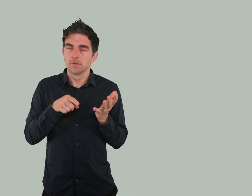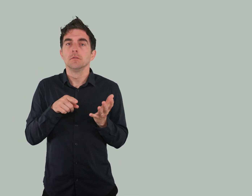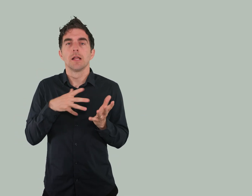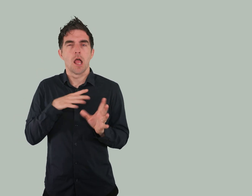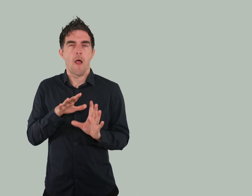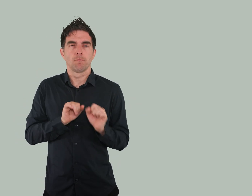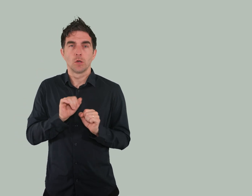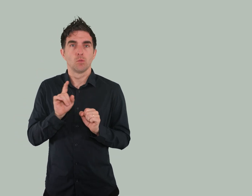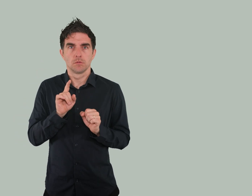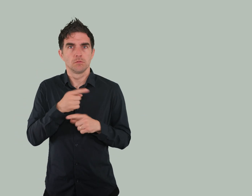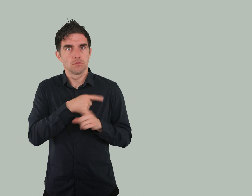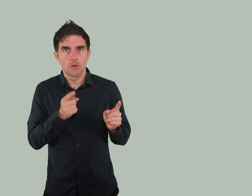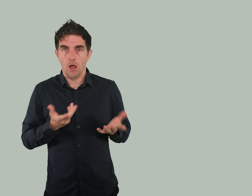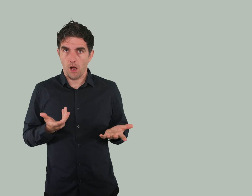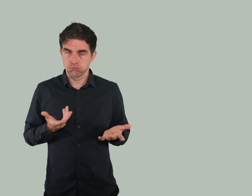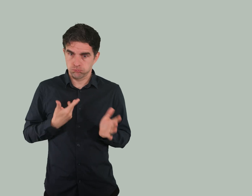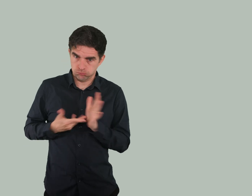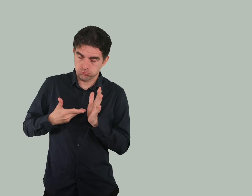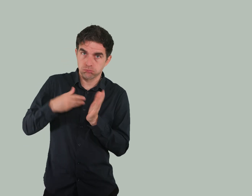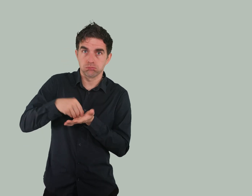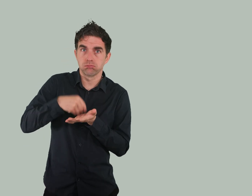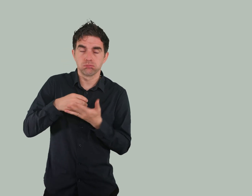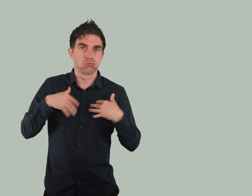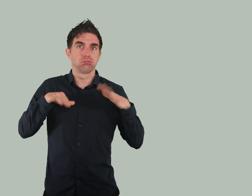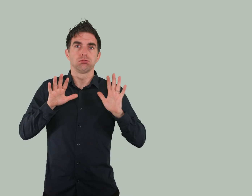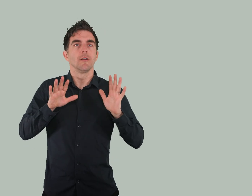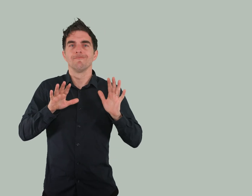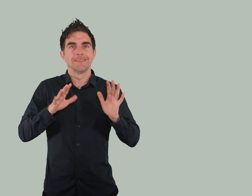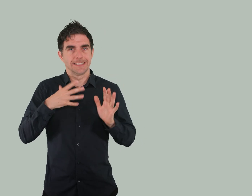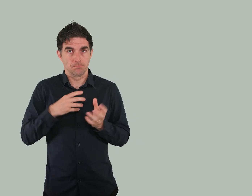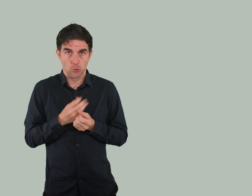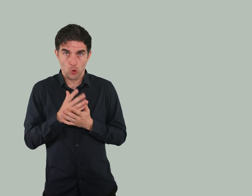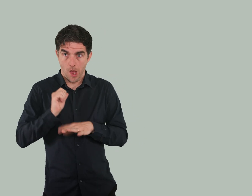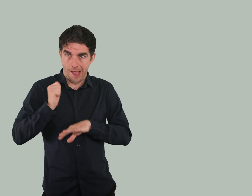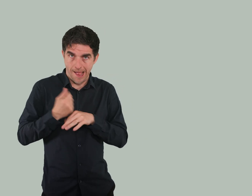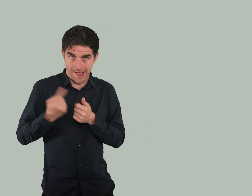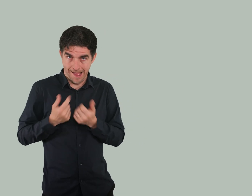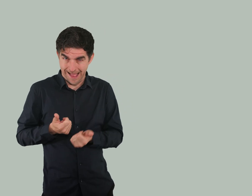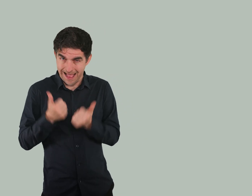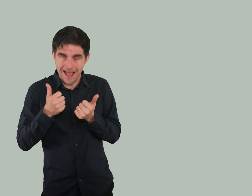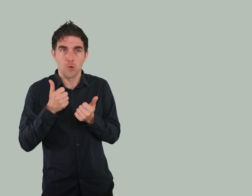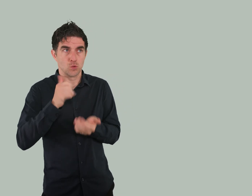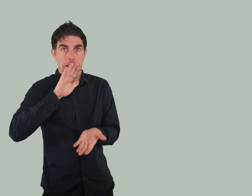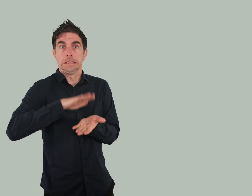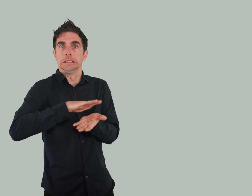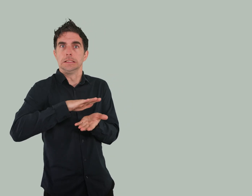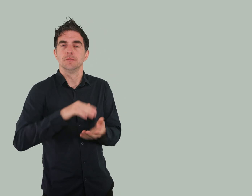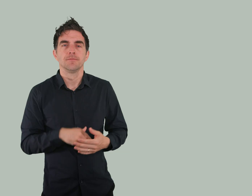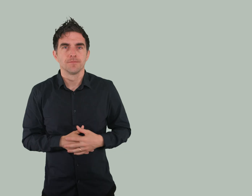It needs to avoid creating a labour market in which costs of entry have risen but the incentives to provide it have not.